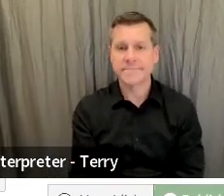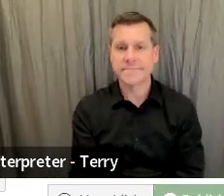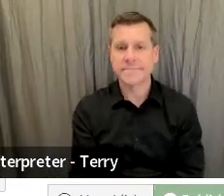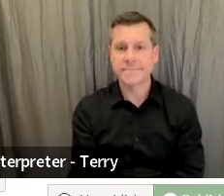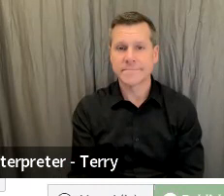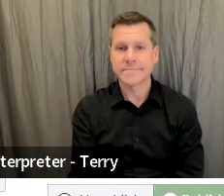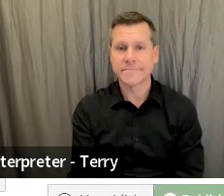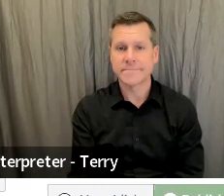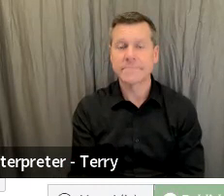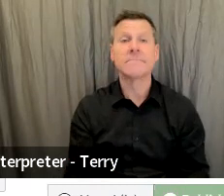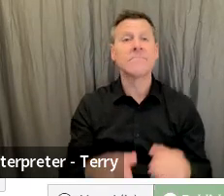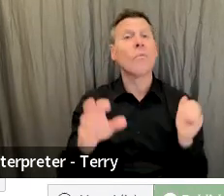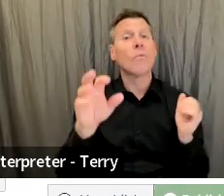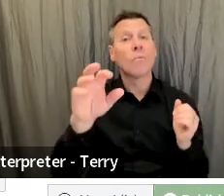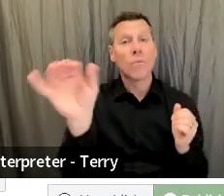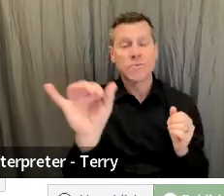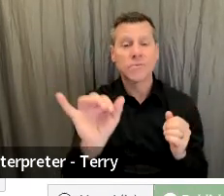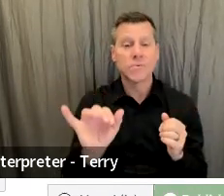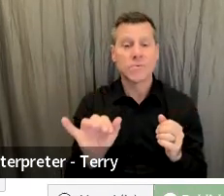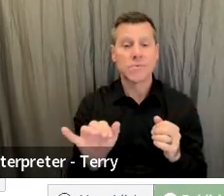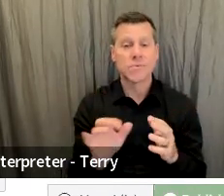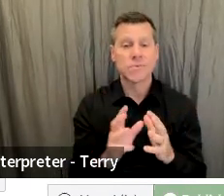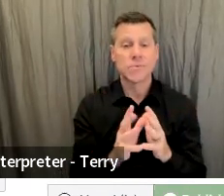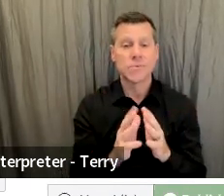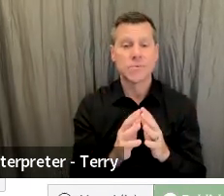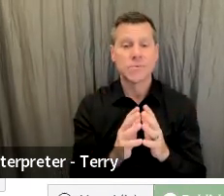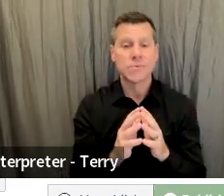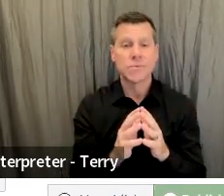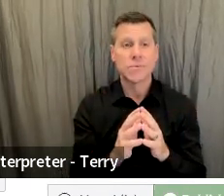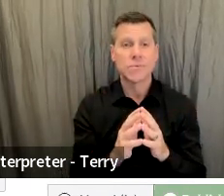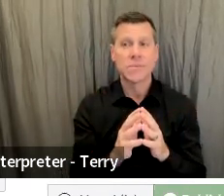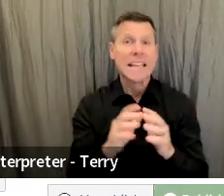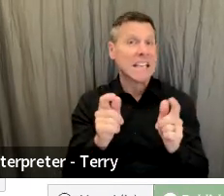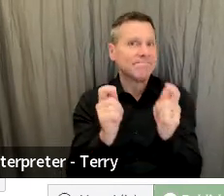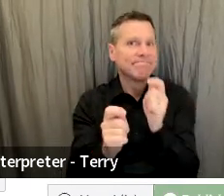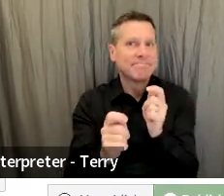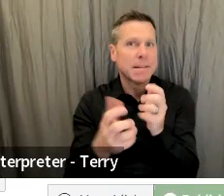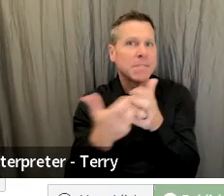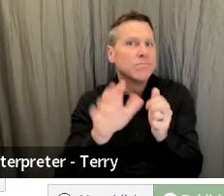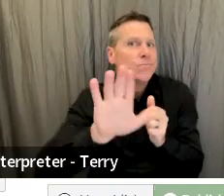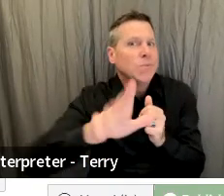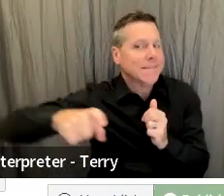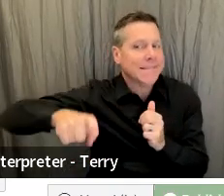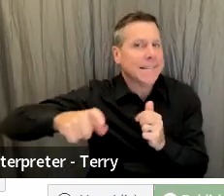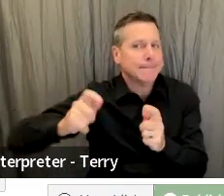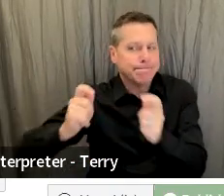And you can also again, continue to customize this. So I have a really extensive orientation in my courses.